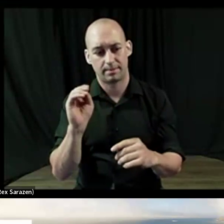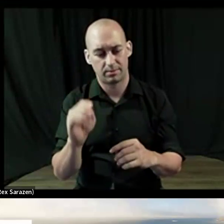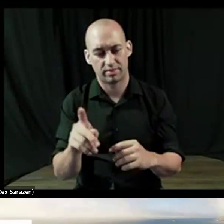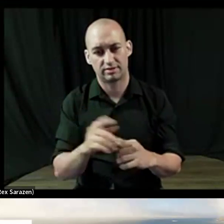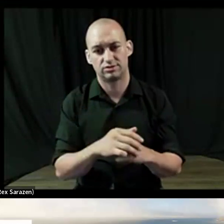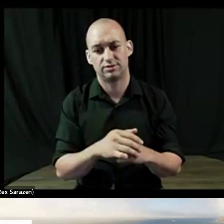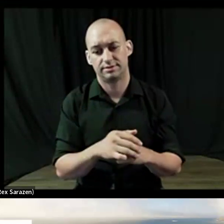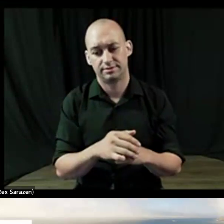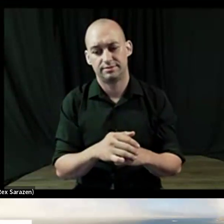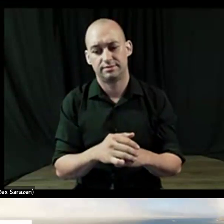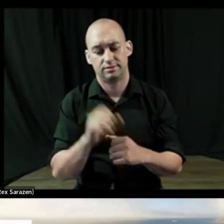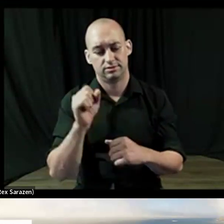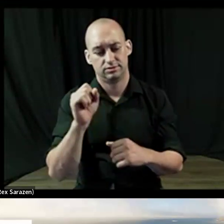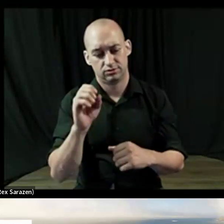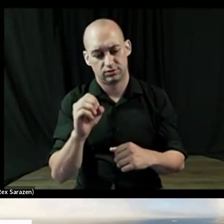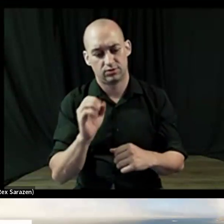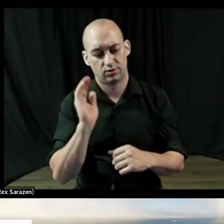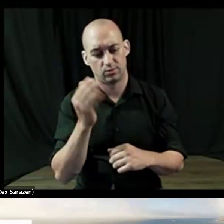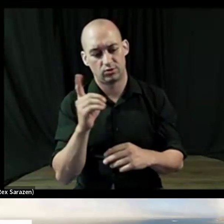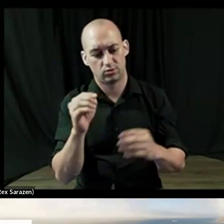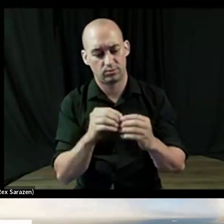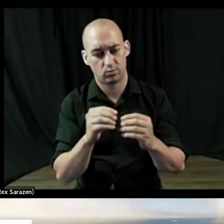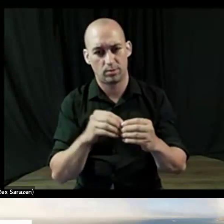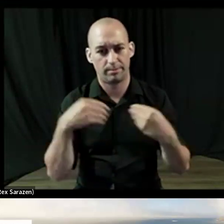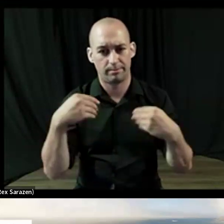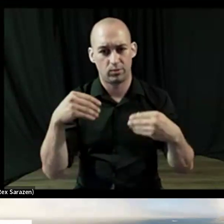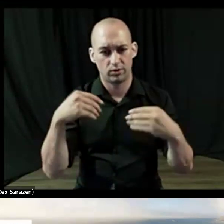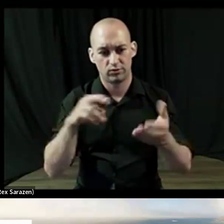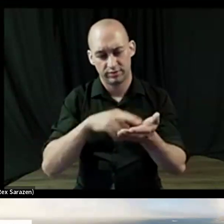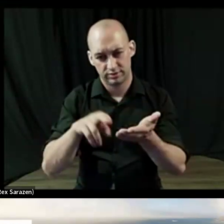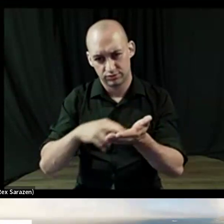So we're going to do more market research and work a meeting with you all to better